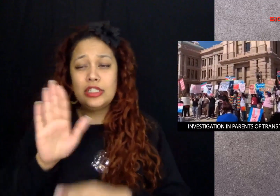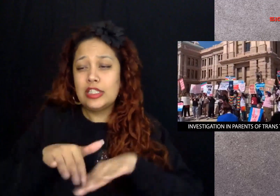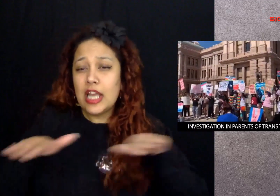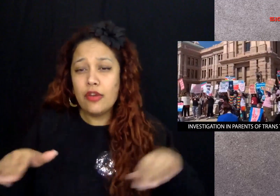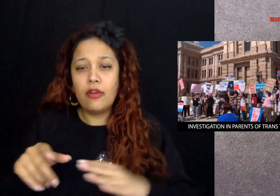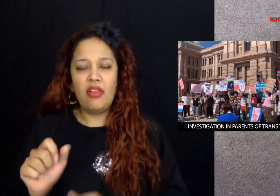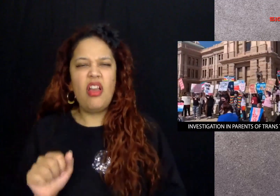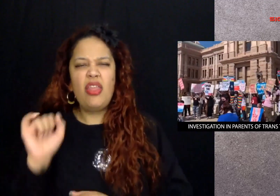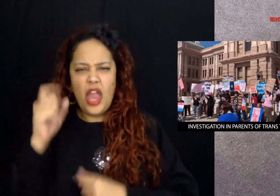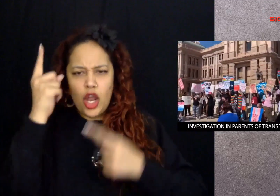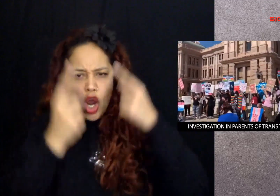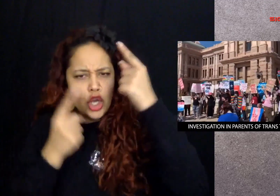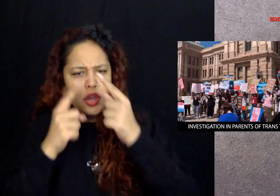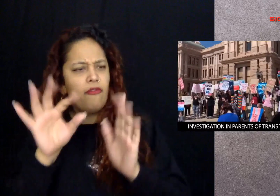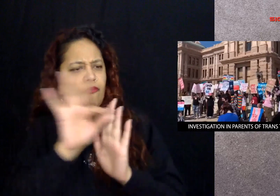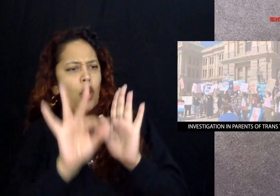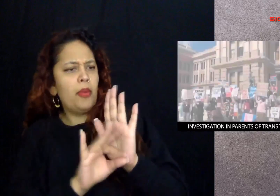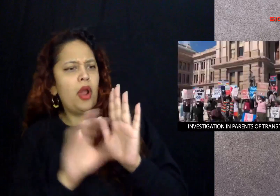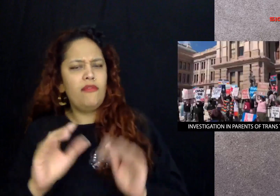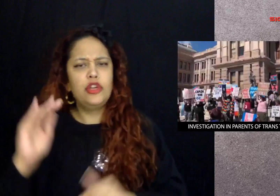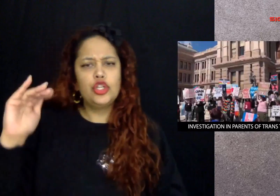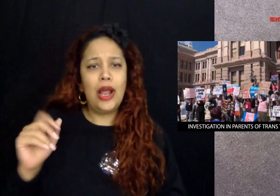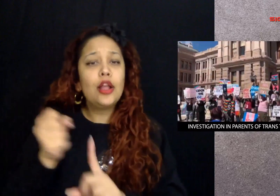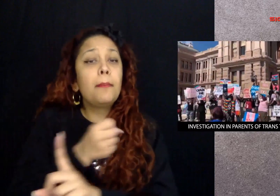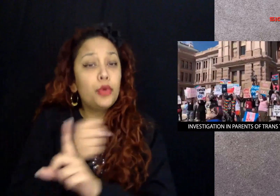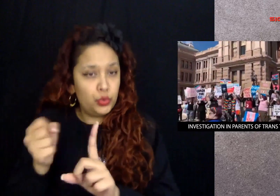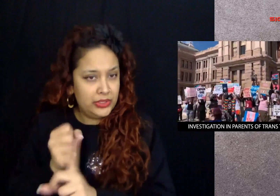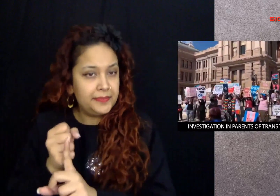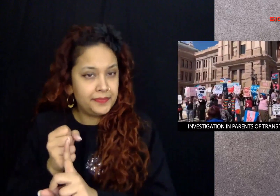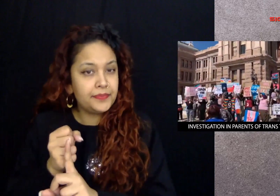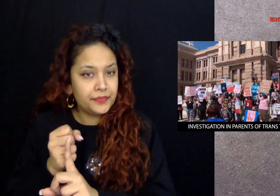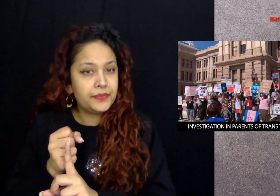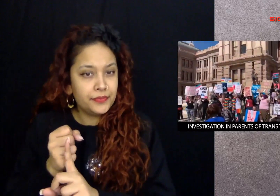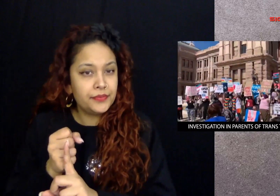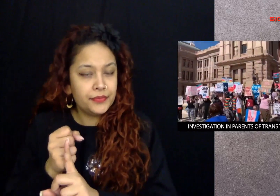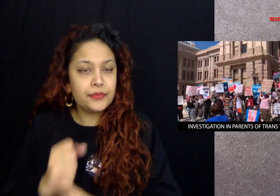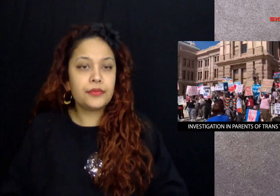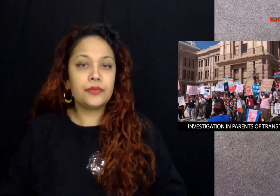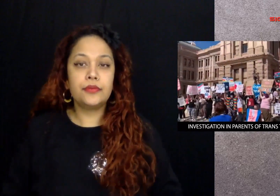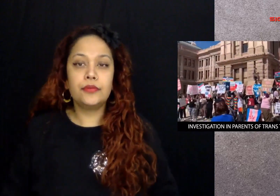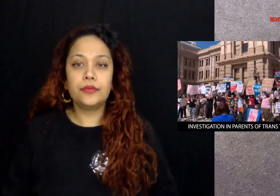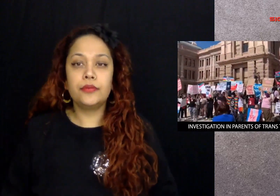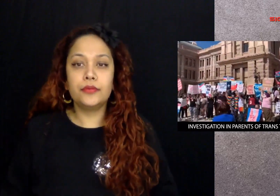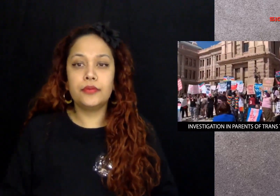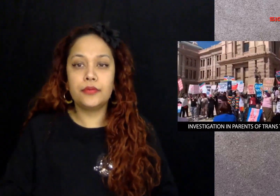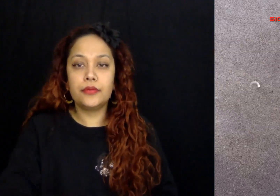it said gender affirming treatments and procedures for transgender children are a form of child abuse